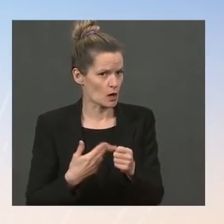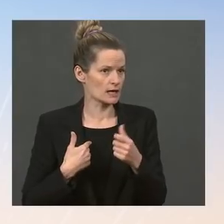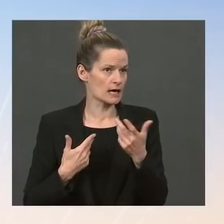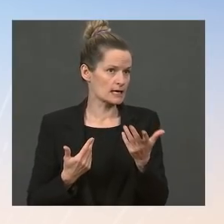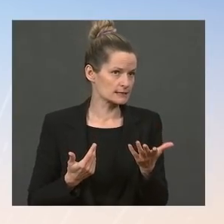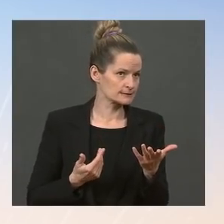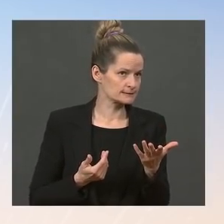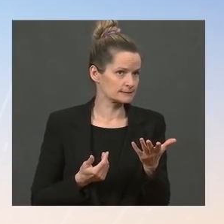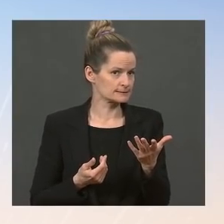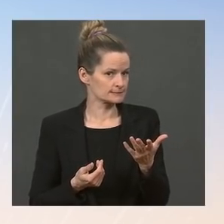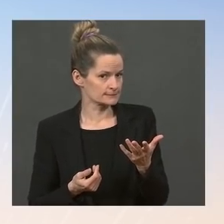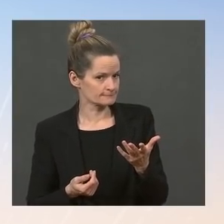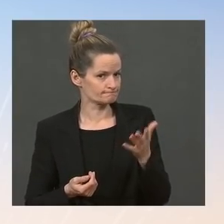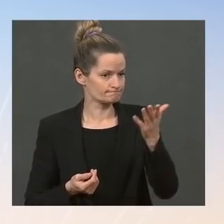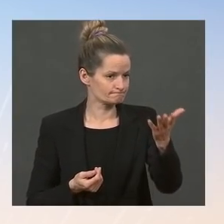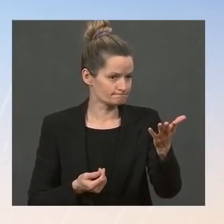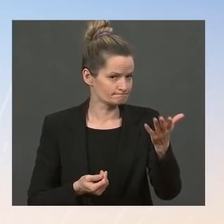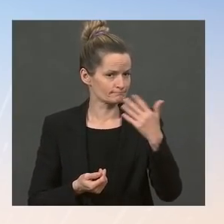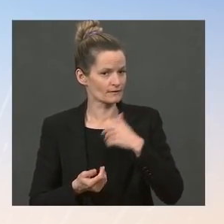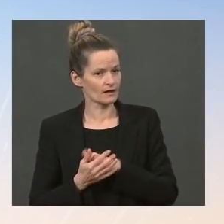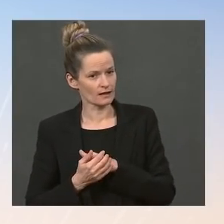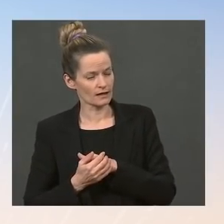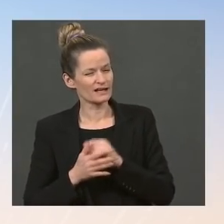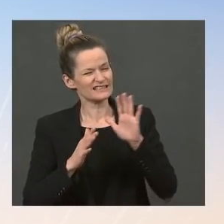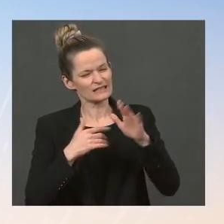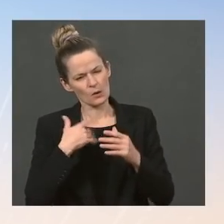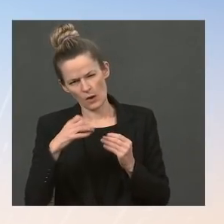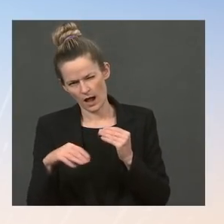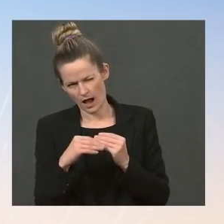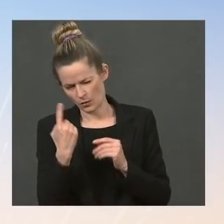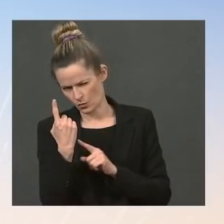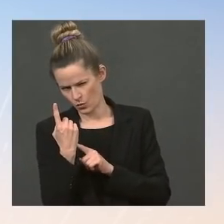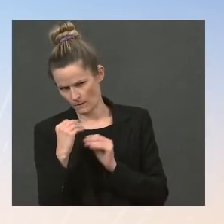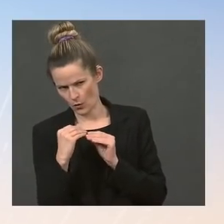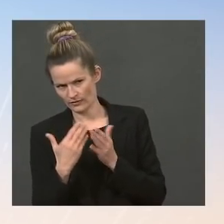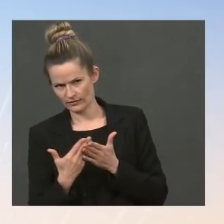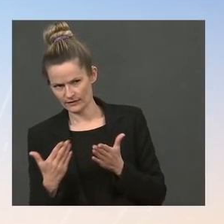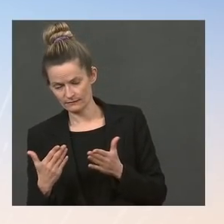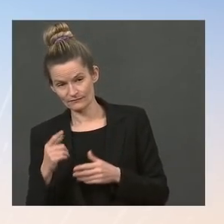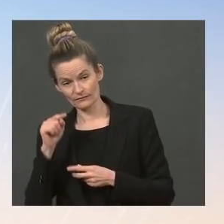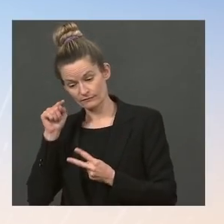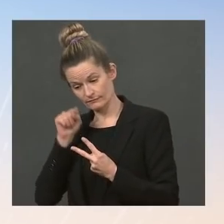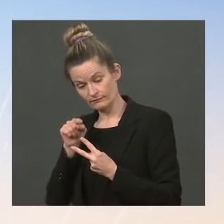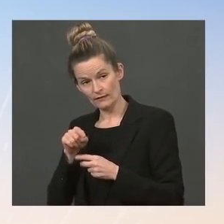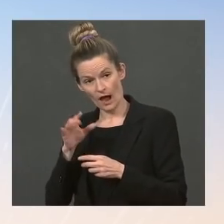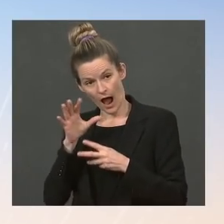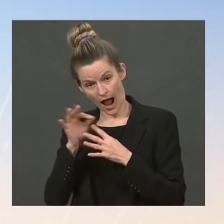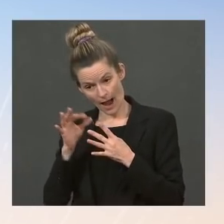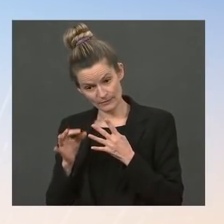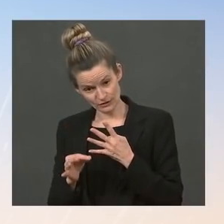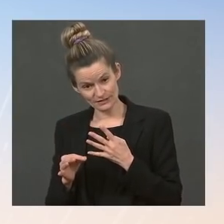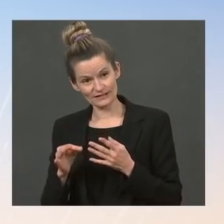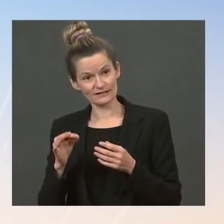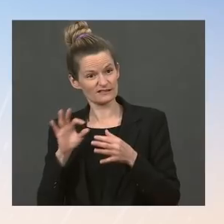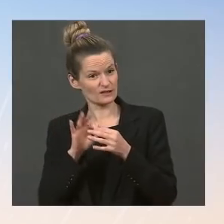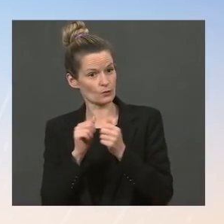just let me just add one more thing -- we're looking at a range of options, of course, to forge stronger economic partnerships in the Indo-Pacific. Trade does not -- is not the only one.